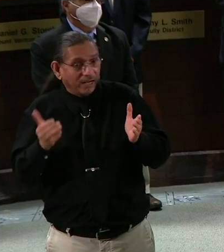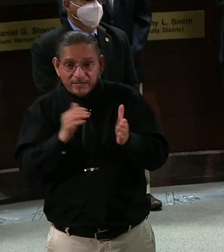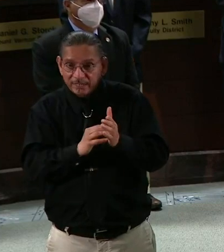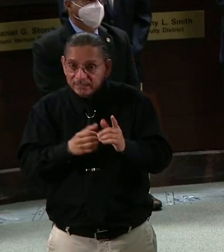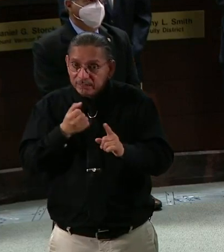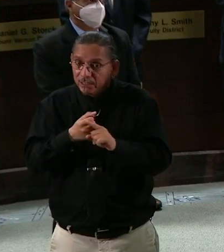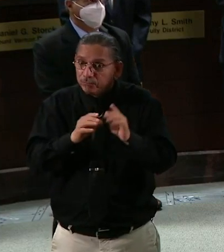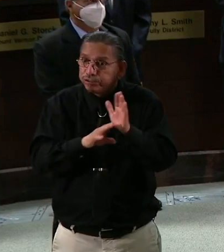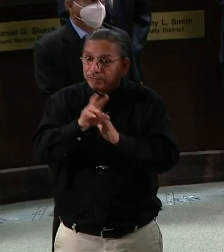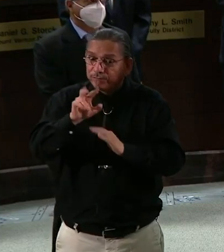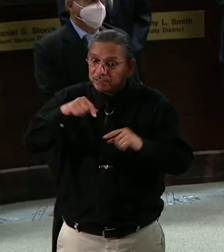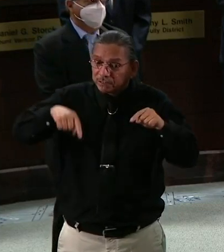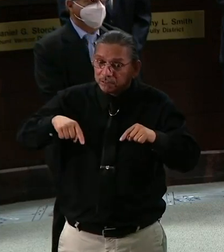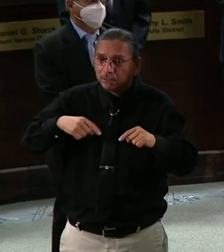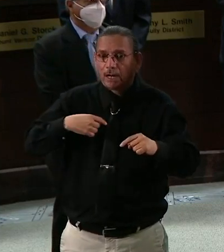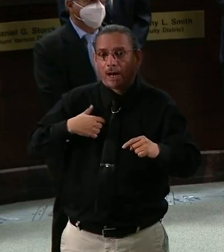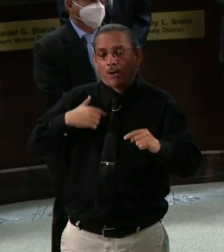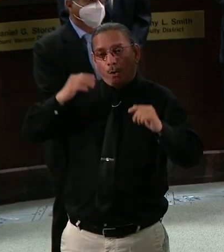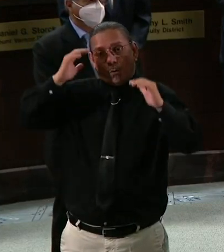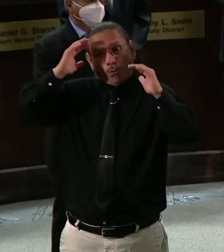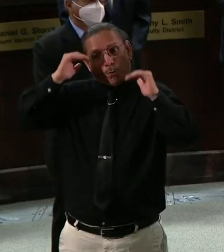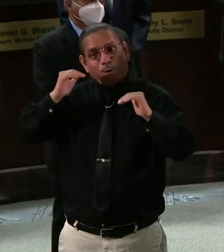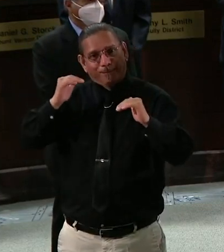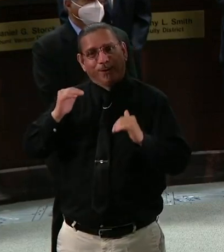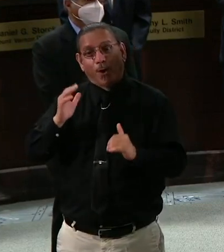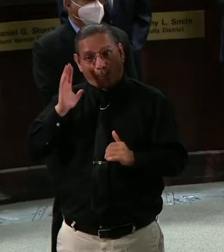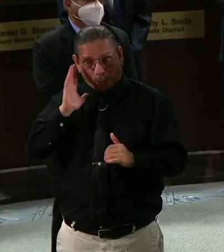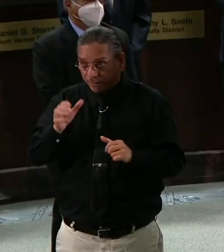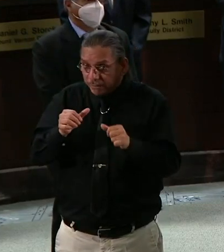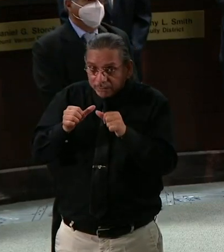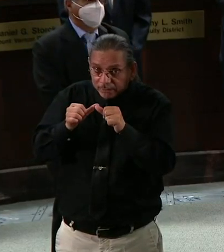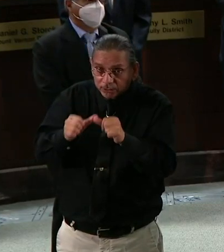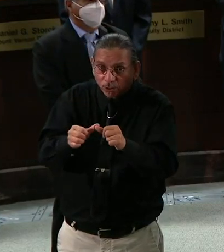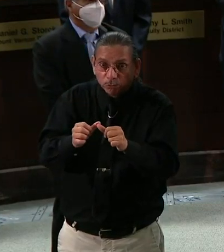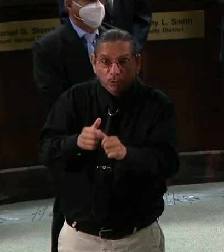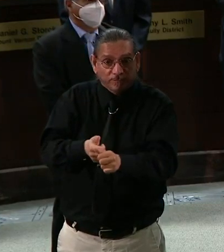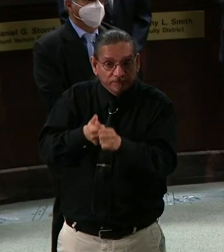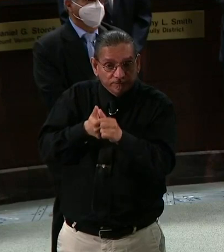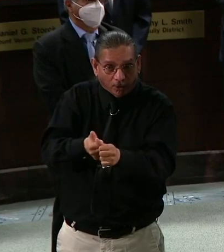THEIR- ARE THEY- HAVE A URGENT